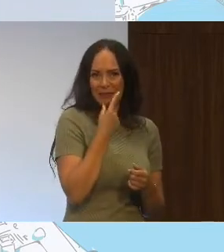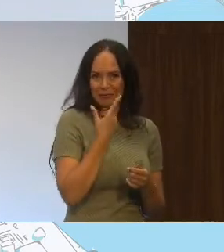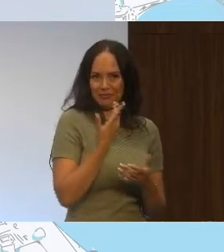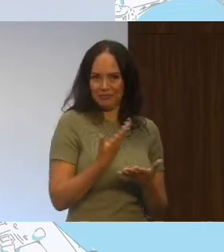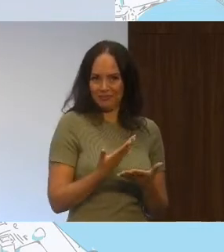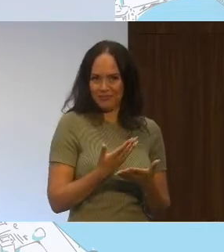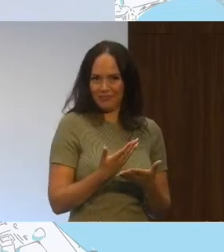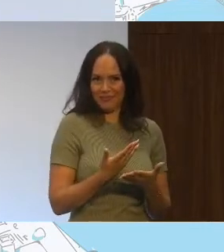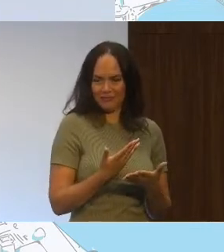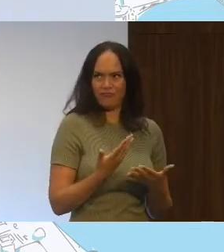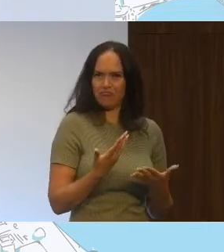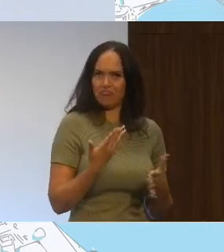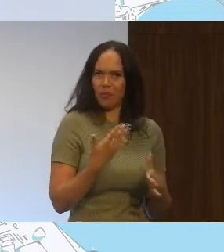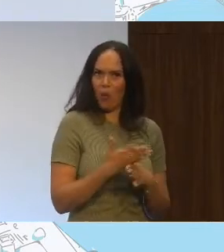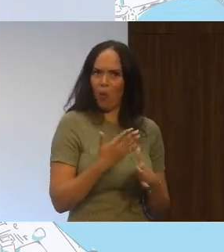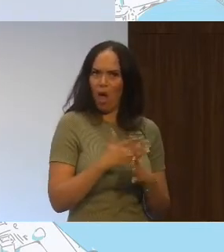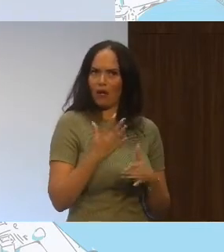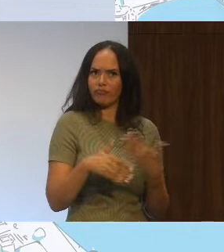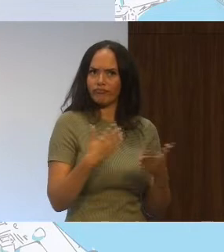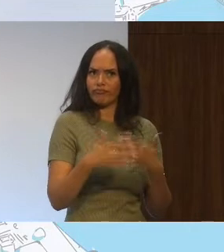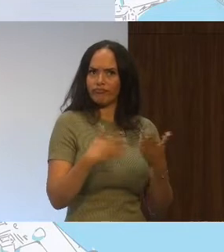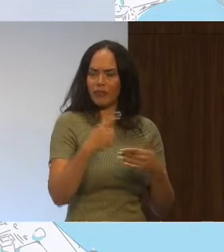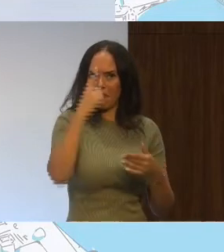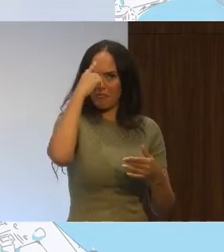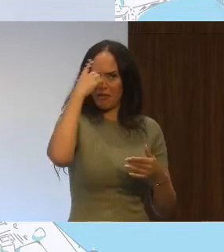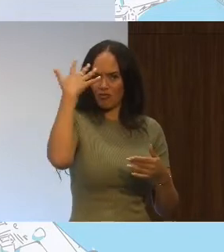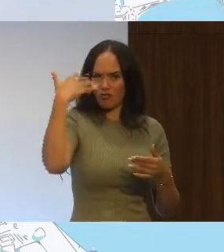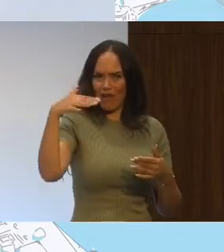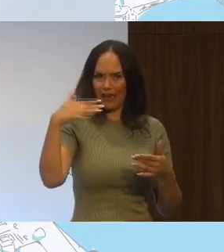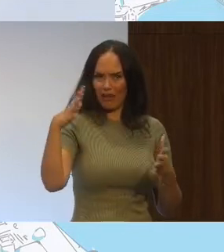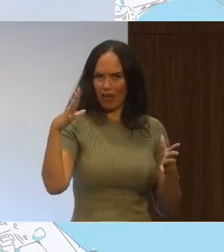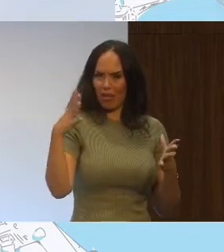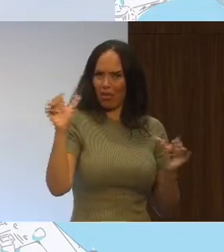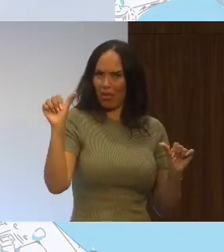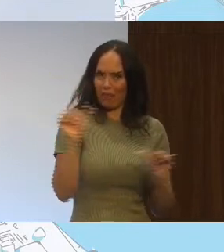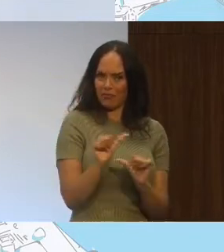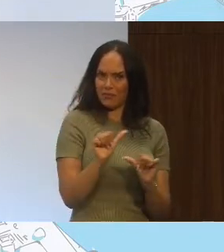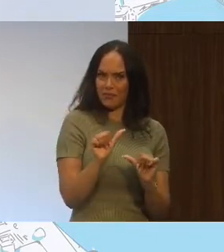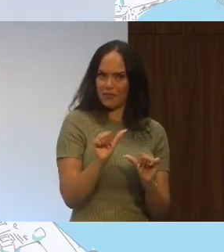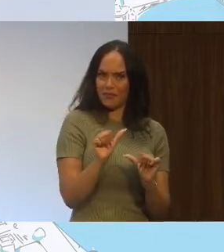While it worked well to take away the migraine, its short half life meant the migraine would keep coming back.